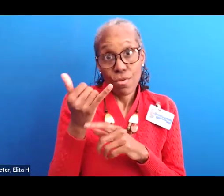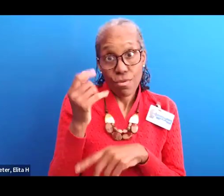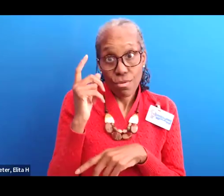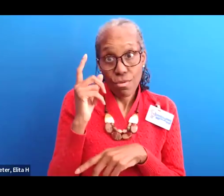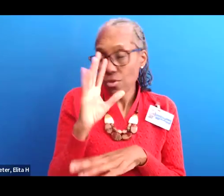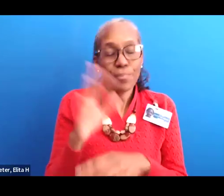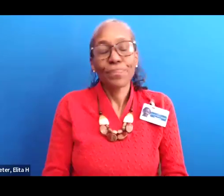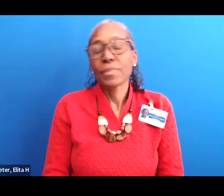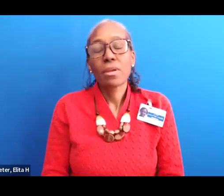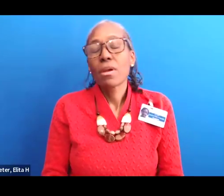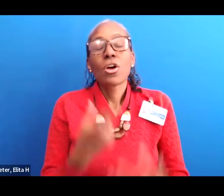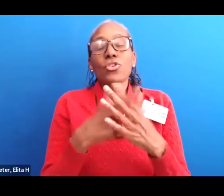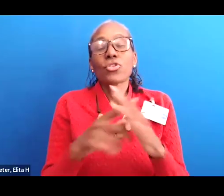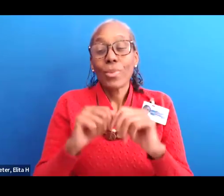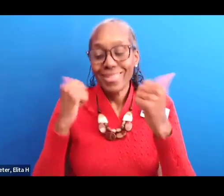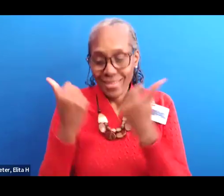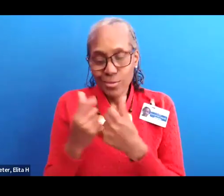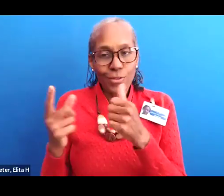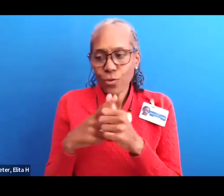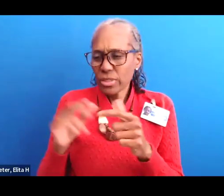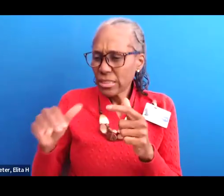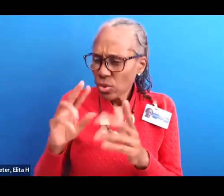or start with the agency where the nurse comes from.